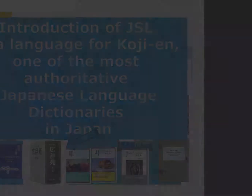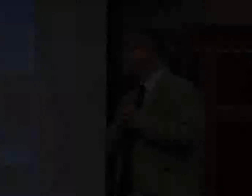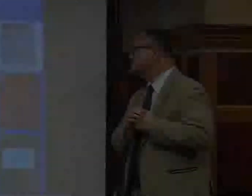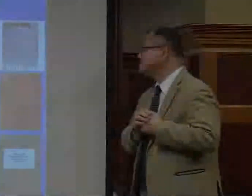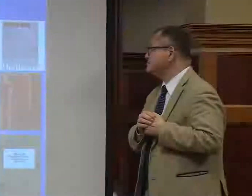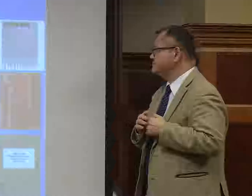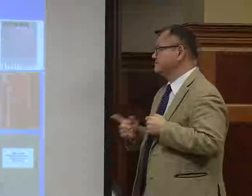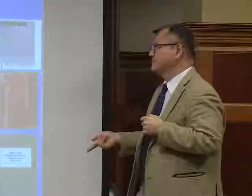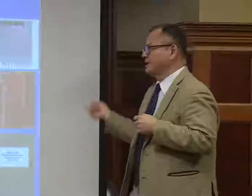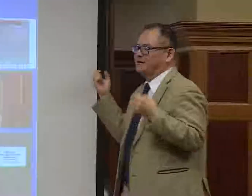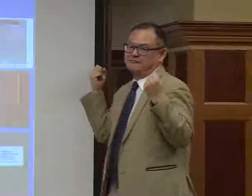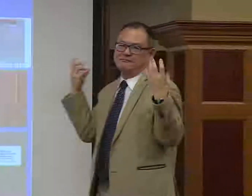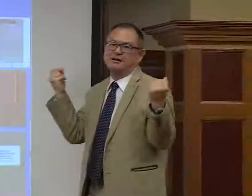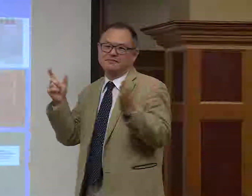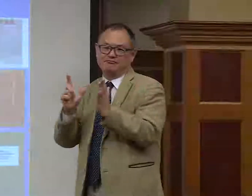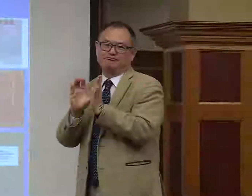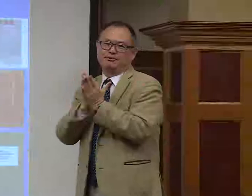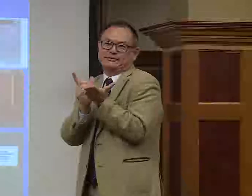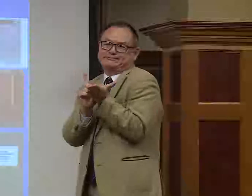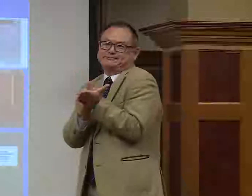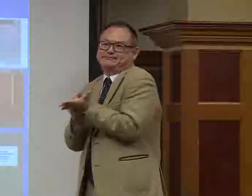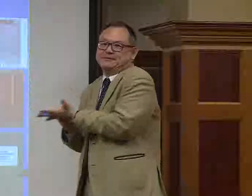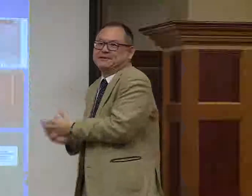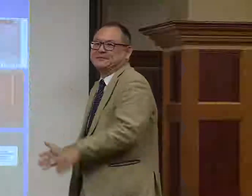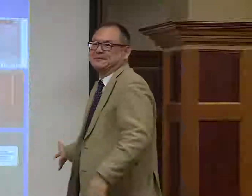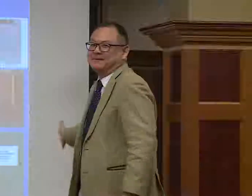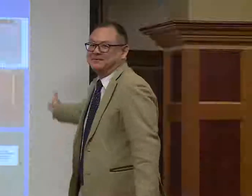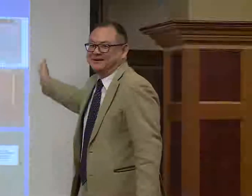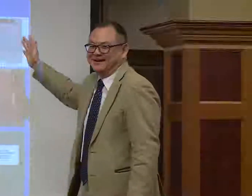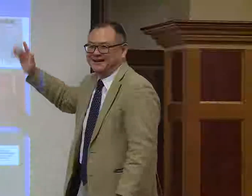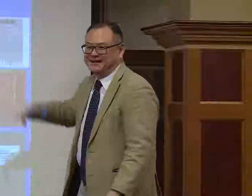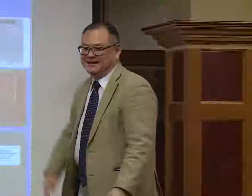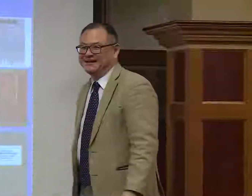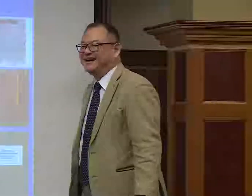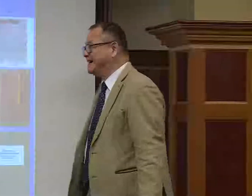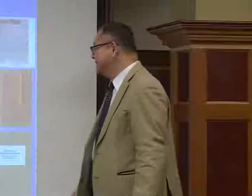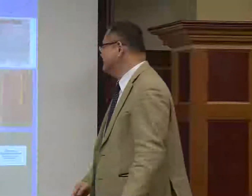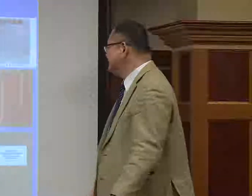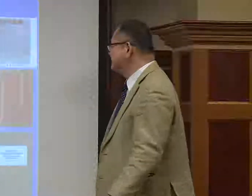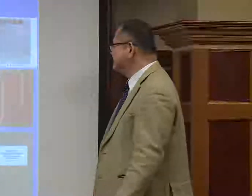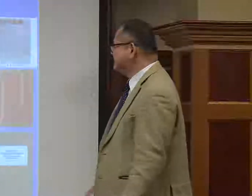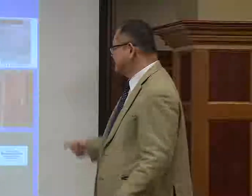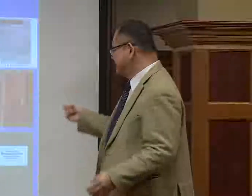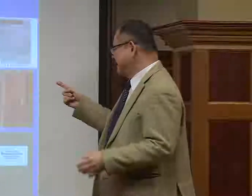So I have been involved in the publication of many books, as you can see here, and most of them